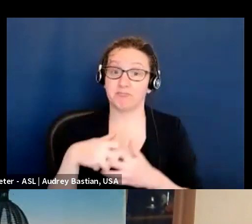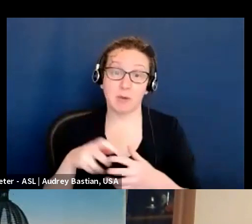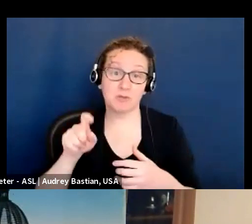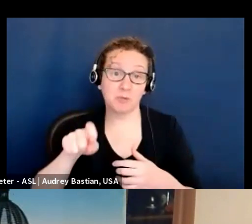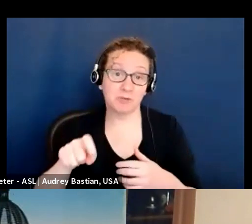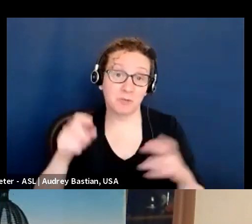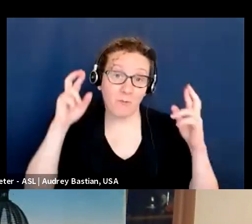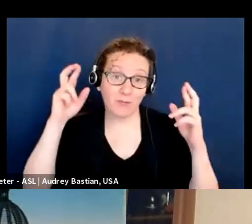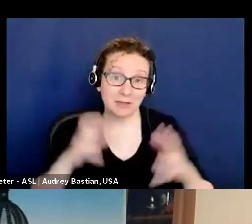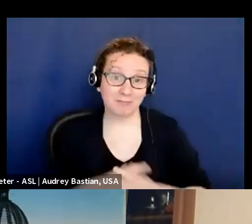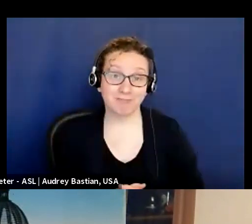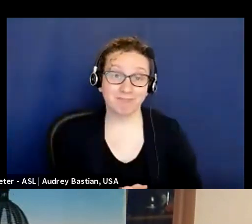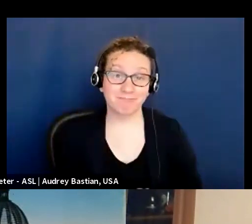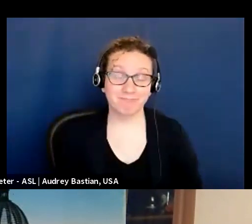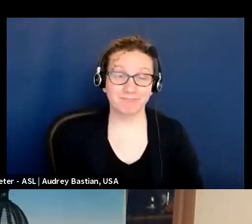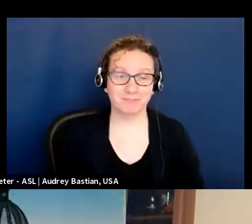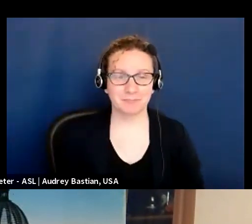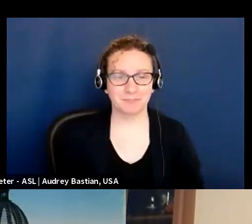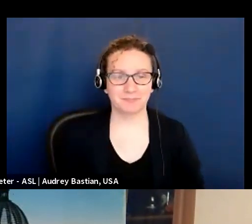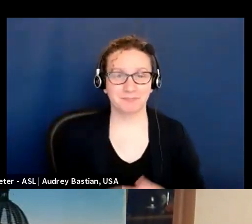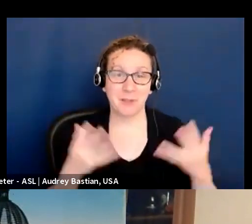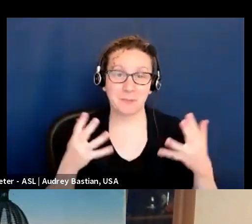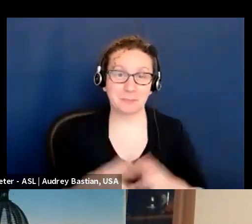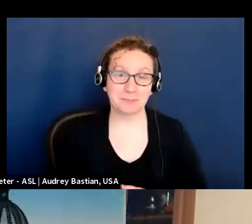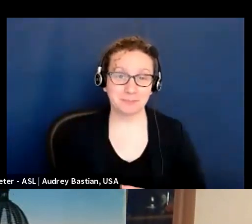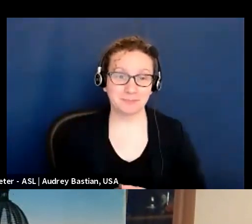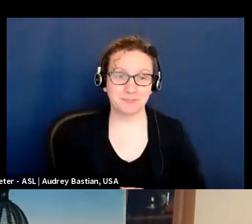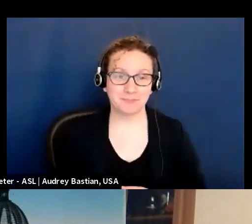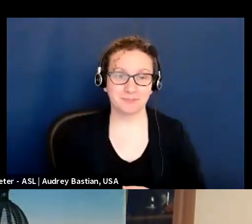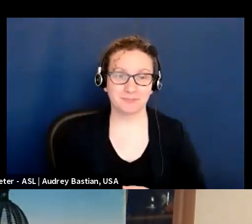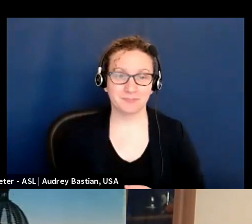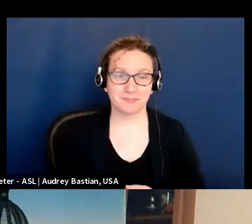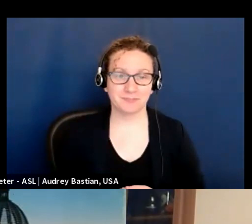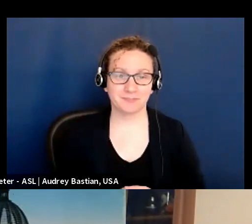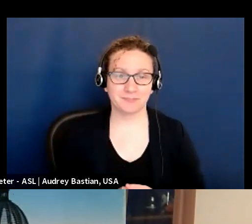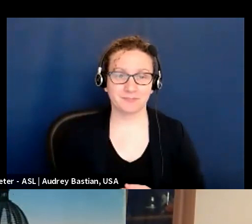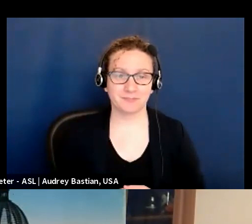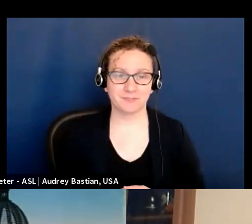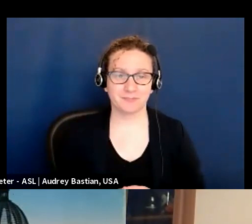Yeah. >> MICHELLE SHE: